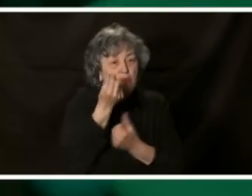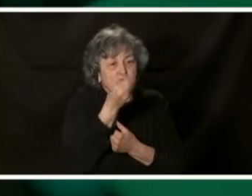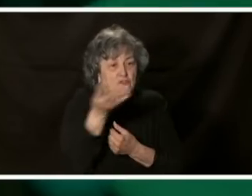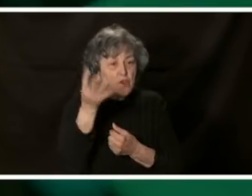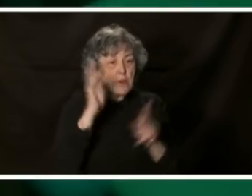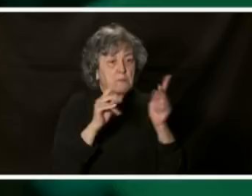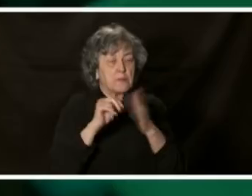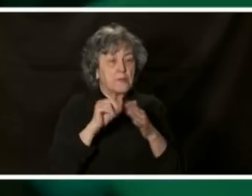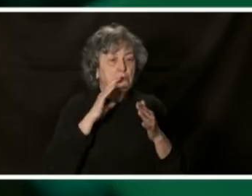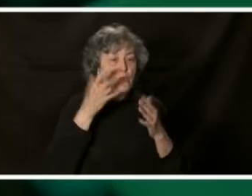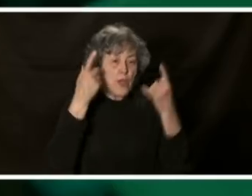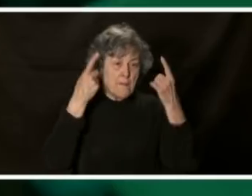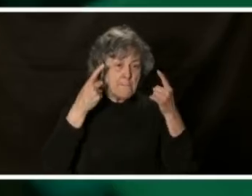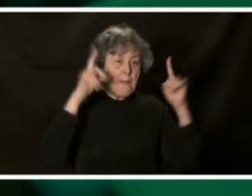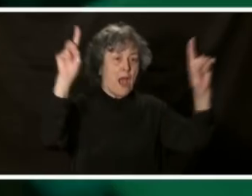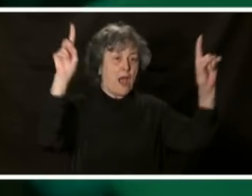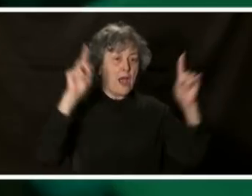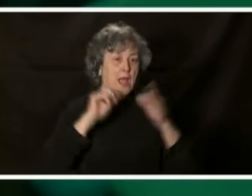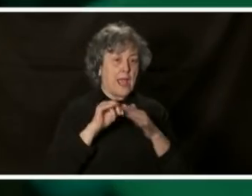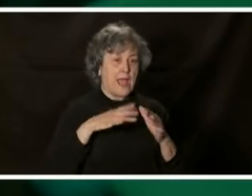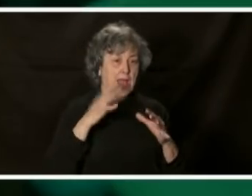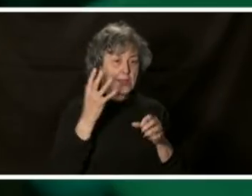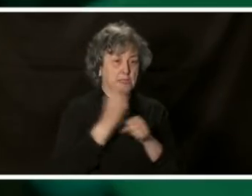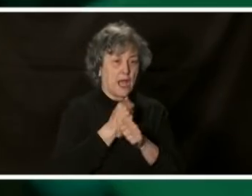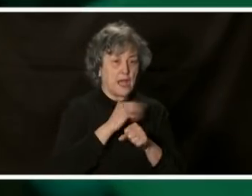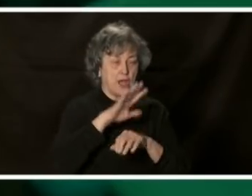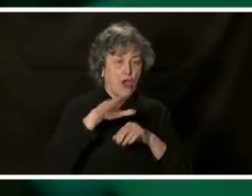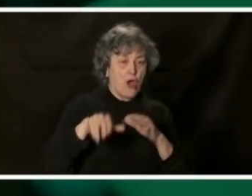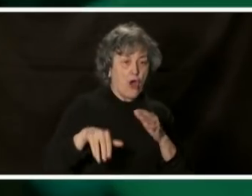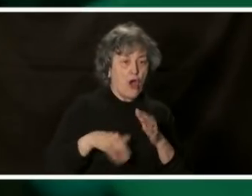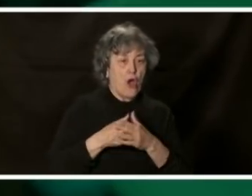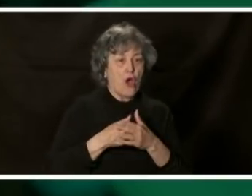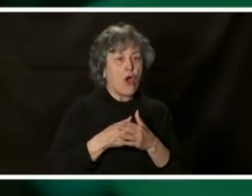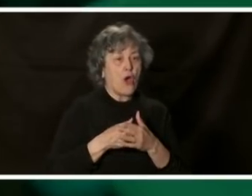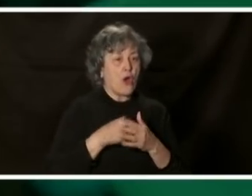TO PUSH THROUGH AND OVERCOME ALL OBSTACLES TO SUCCESS.